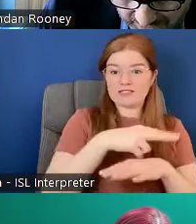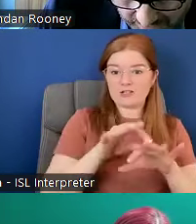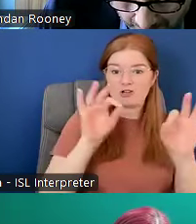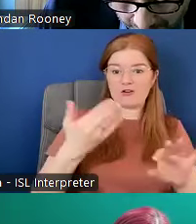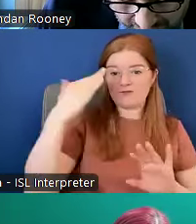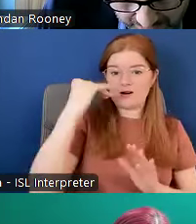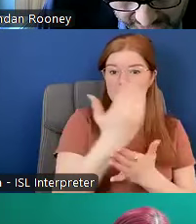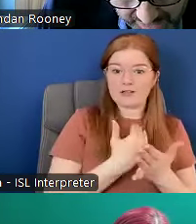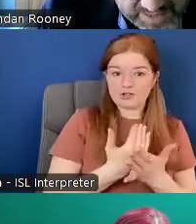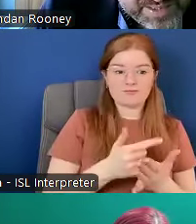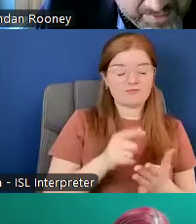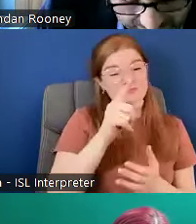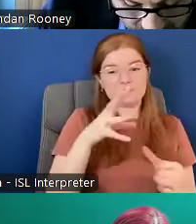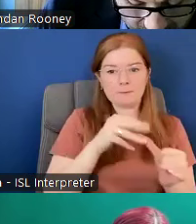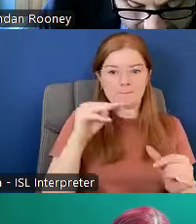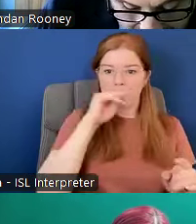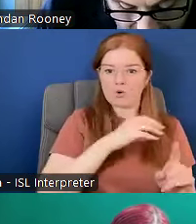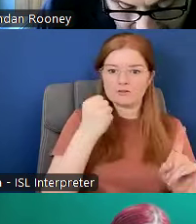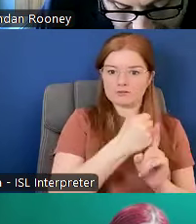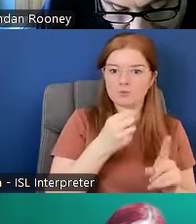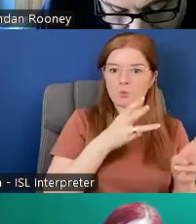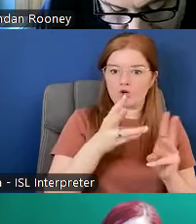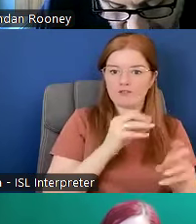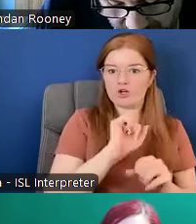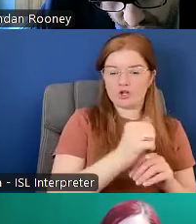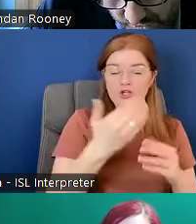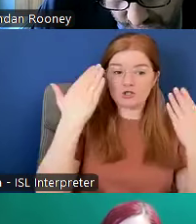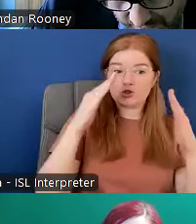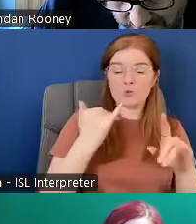collection, is a particularly significant work. It featured in the inaugural Irish